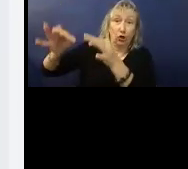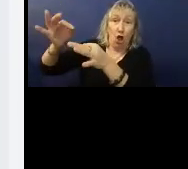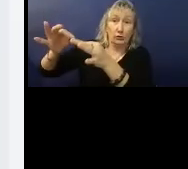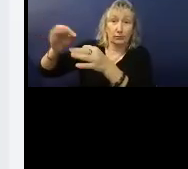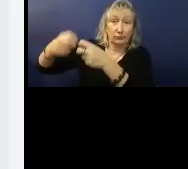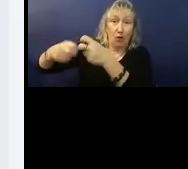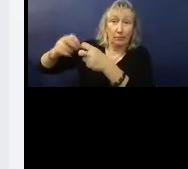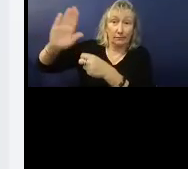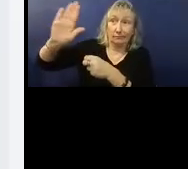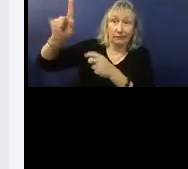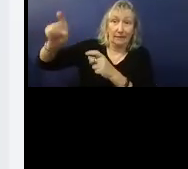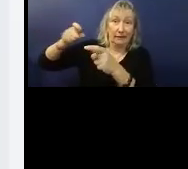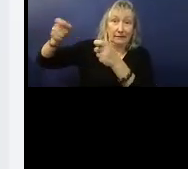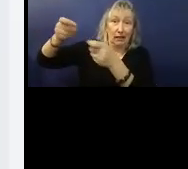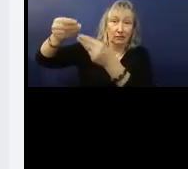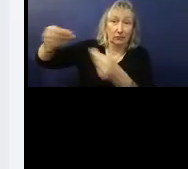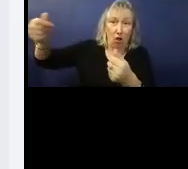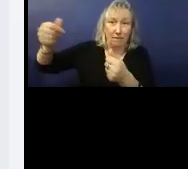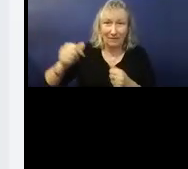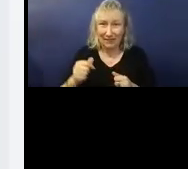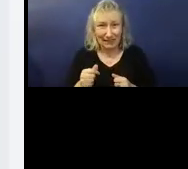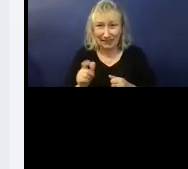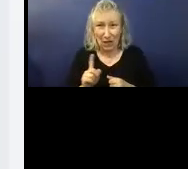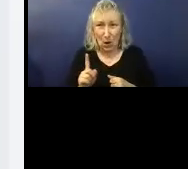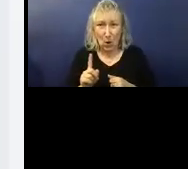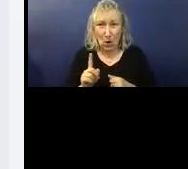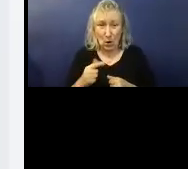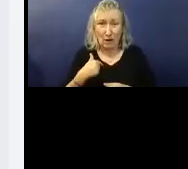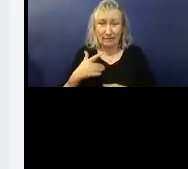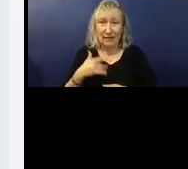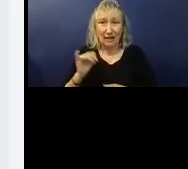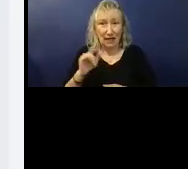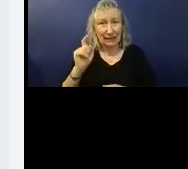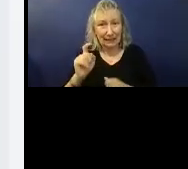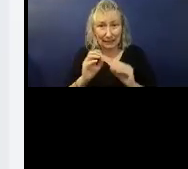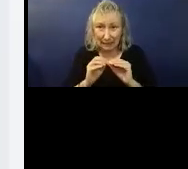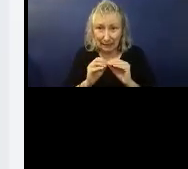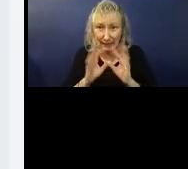I think there needs to be, in my opinion, more nuance of when APS would investigate